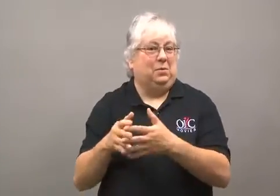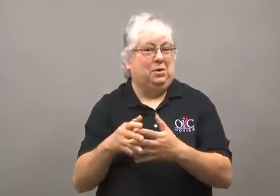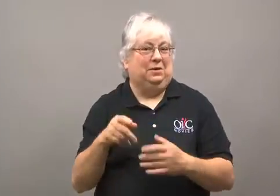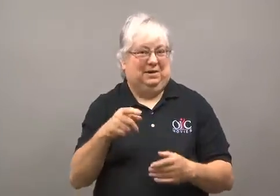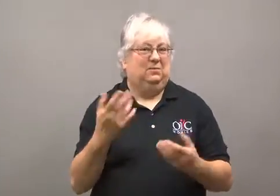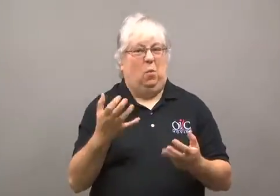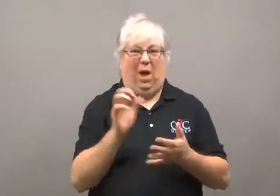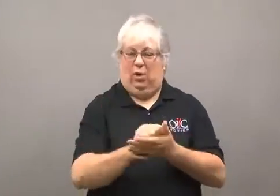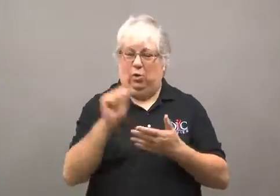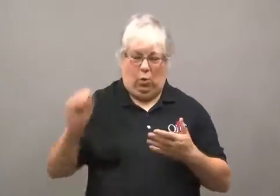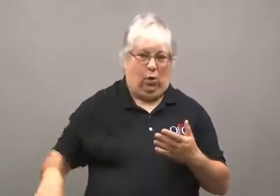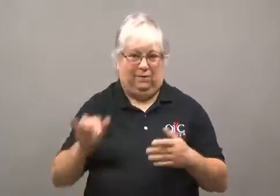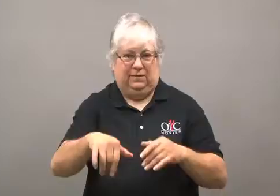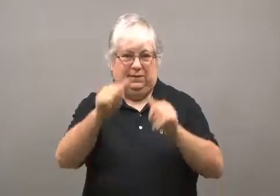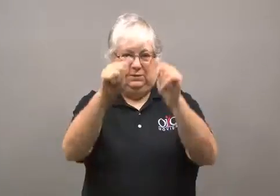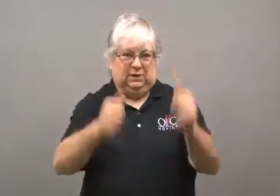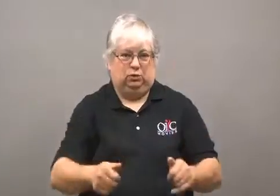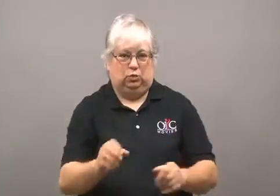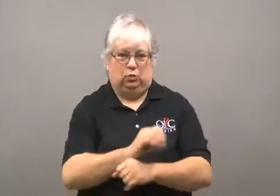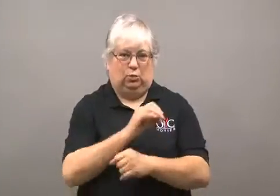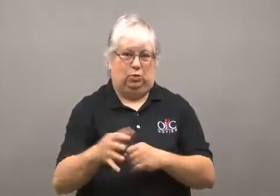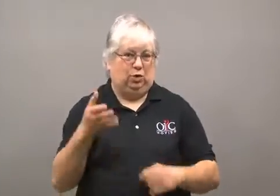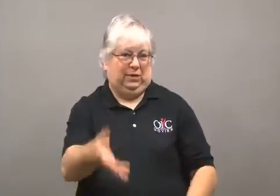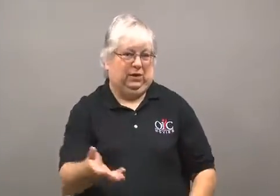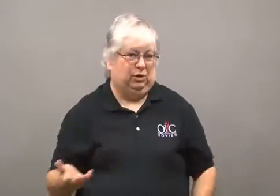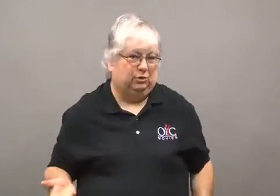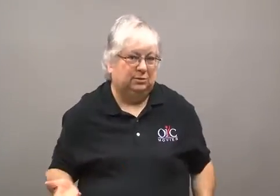There are plans to remove that statue.